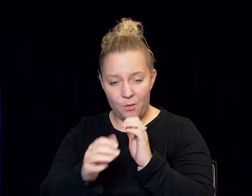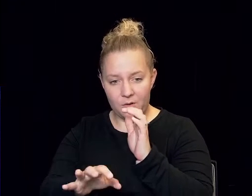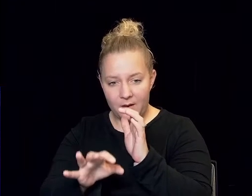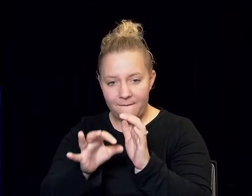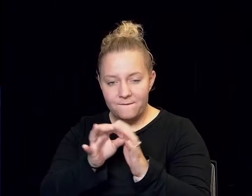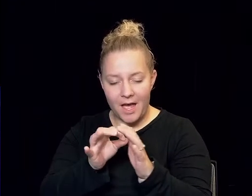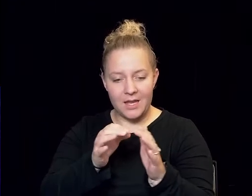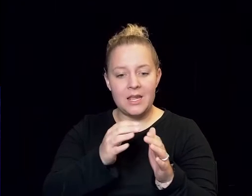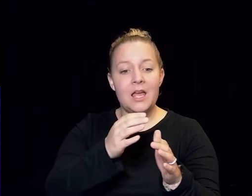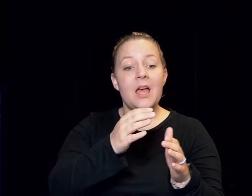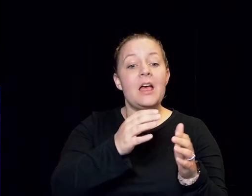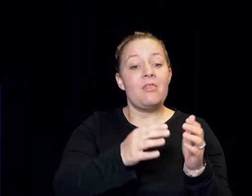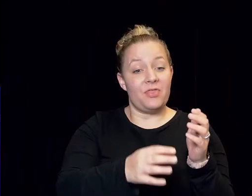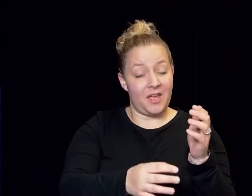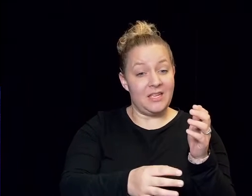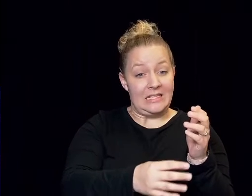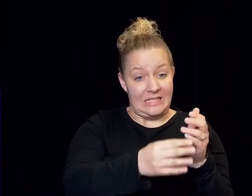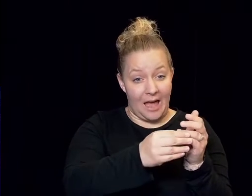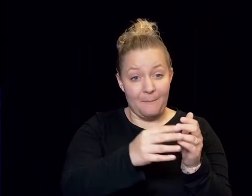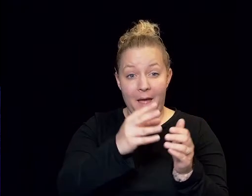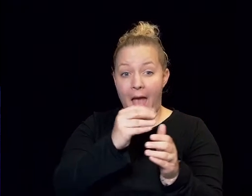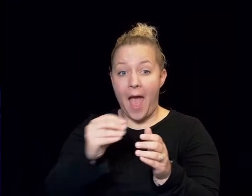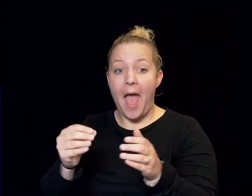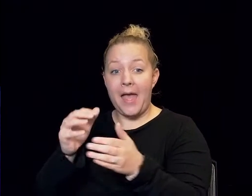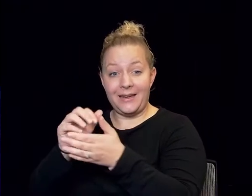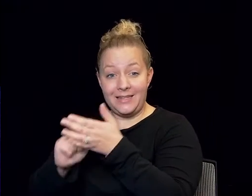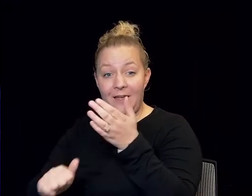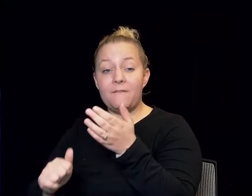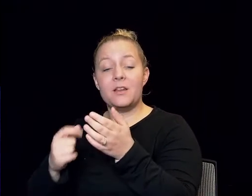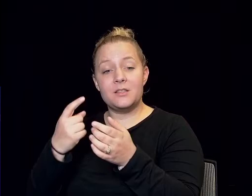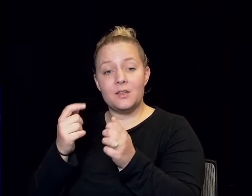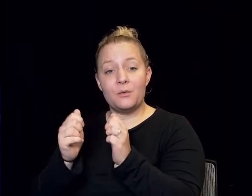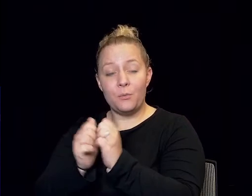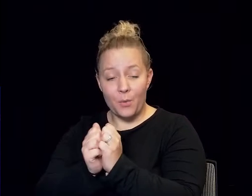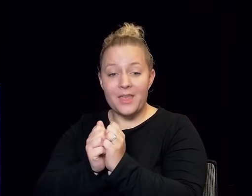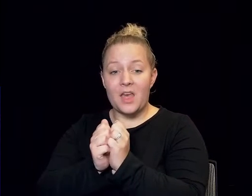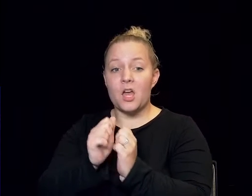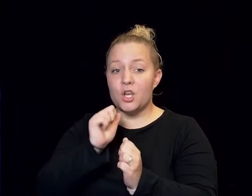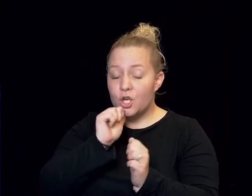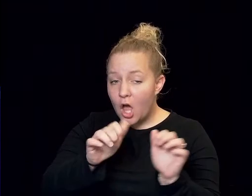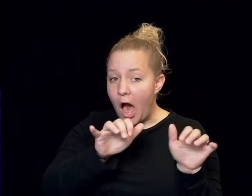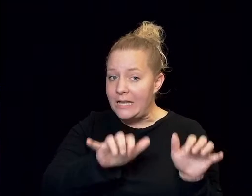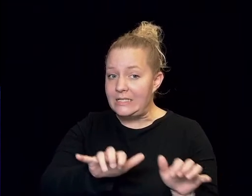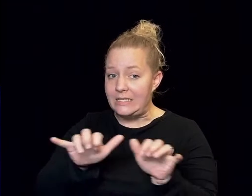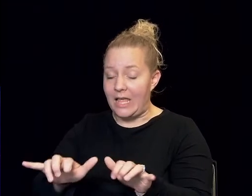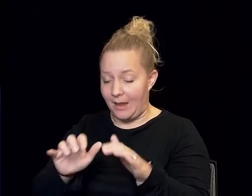difference of fractions with unlike denominators. So in 4-3, you did like denominators and now we're